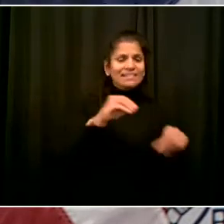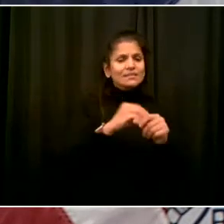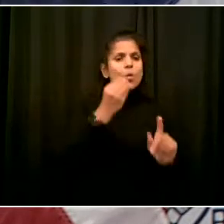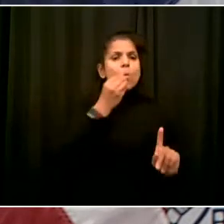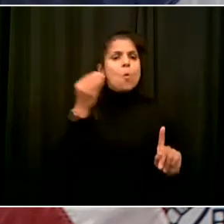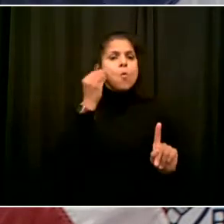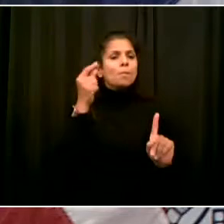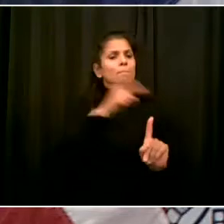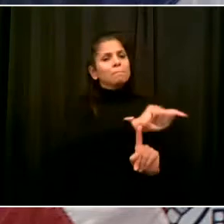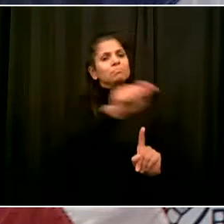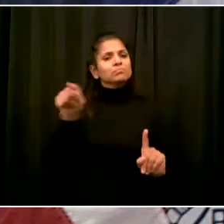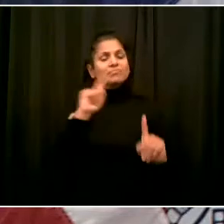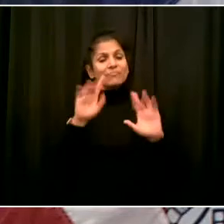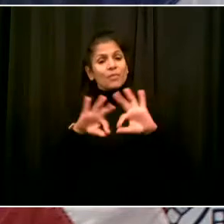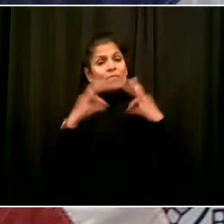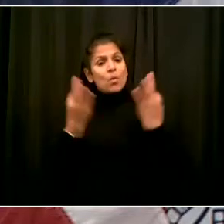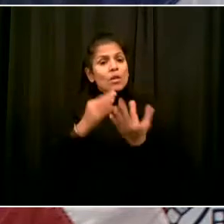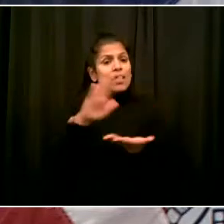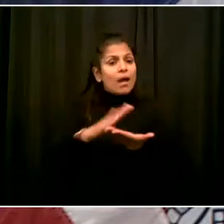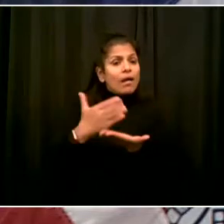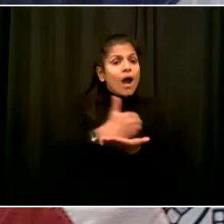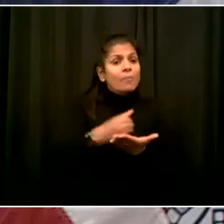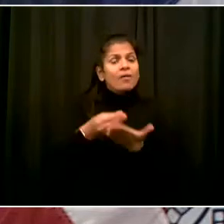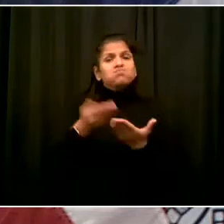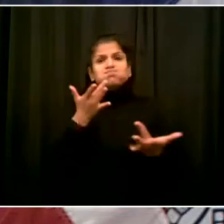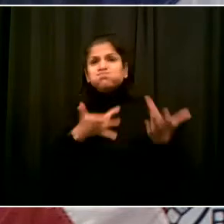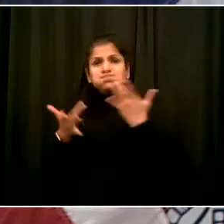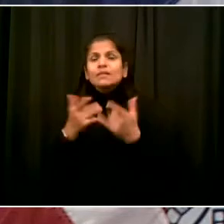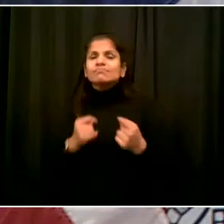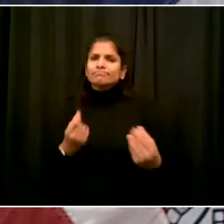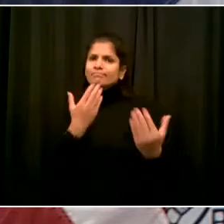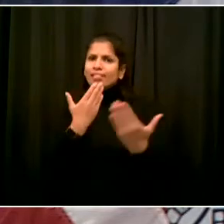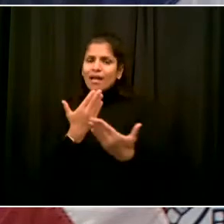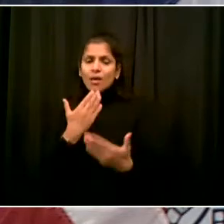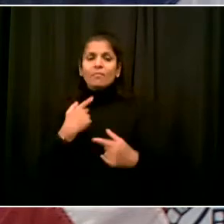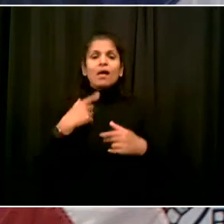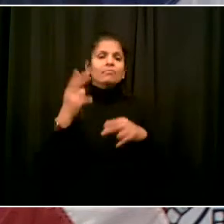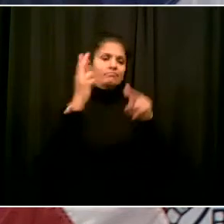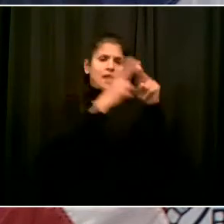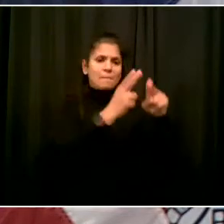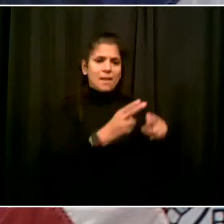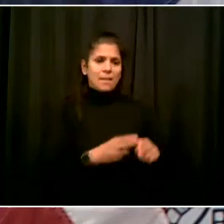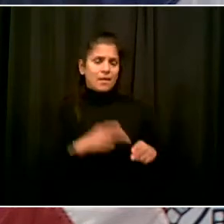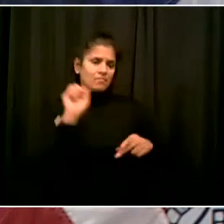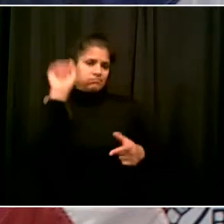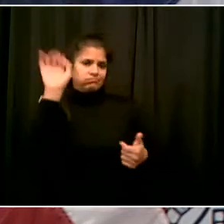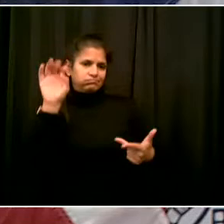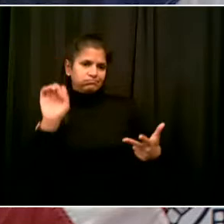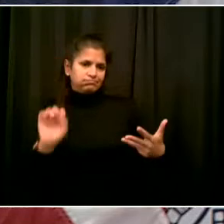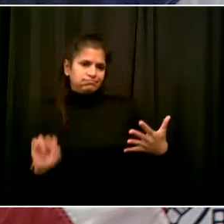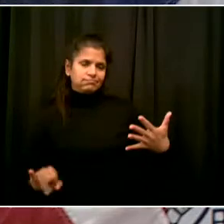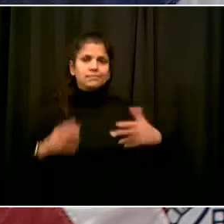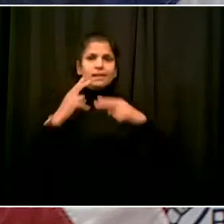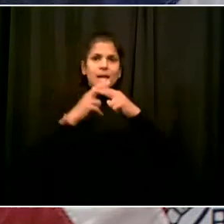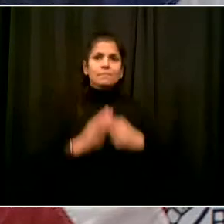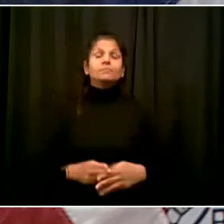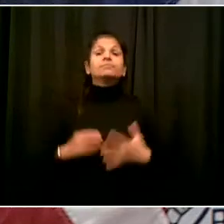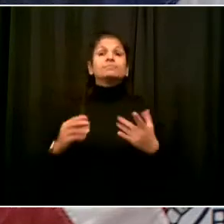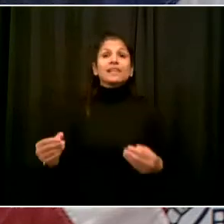OUR DEPUTY MAYOR OF OPERATIONS AND HER TEAM. EVERYONE WHO WORKED ON THIS. IT IS A LABOR OF LOVE TO MAKE